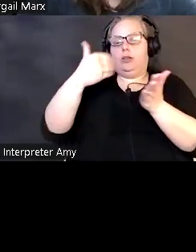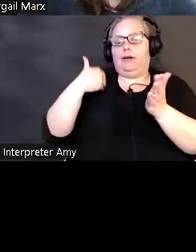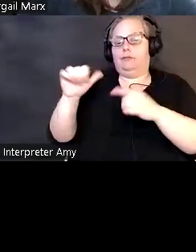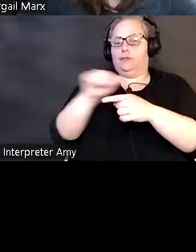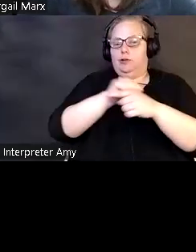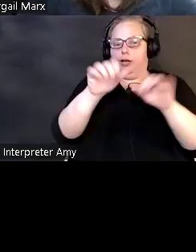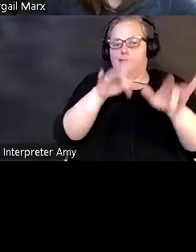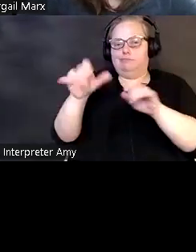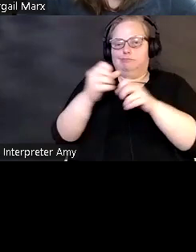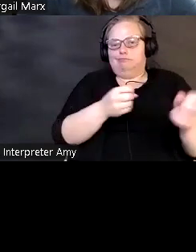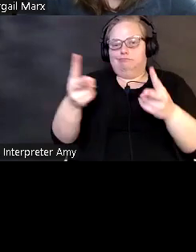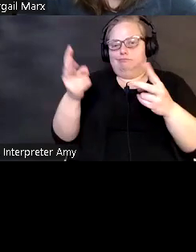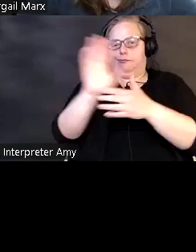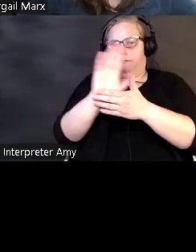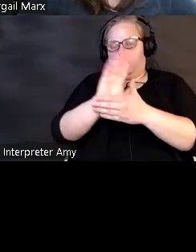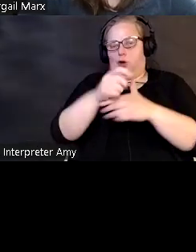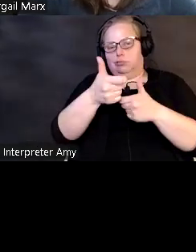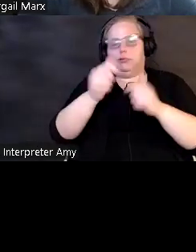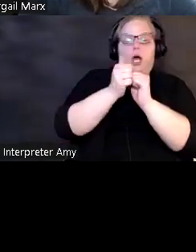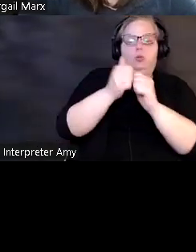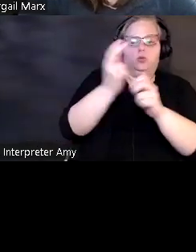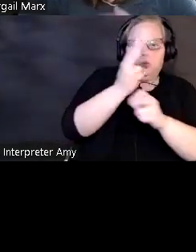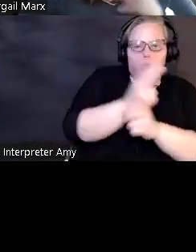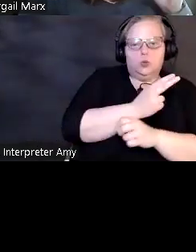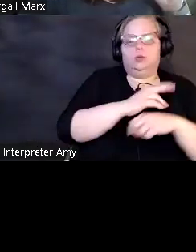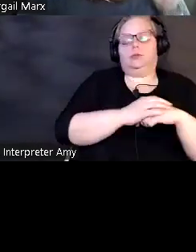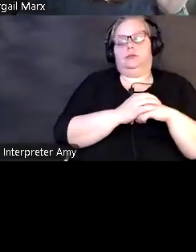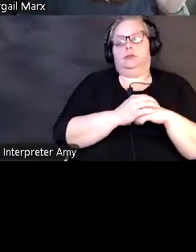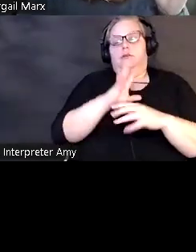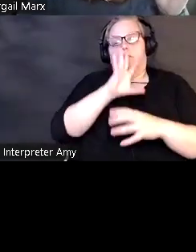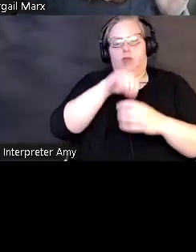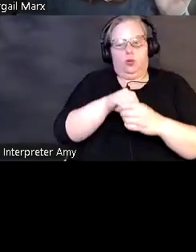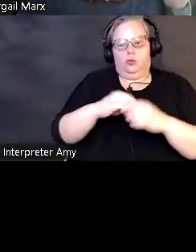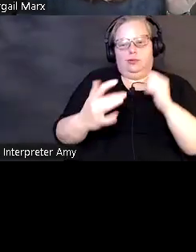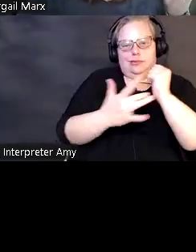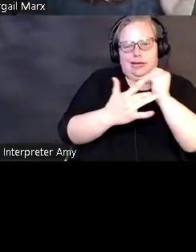the device, how to use it, and those trainings include both like technical things, like how do I